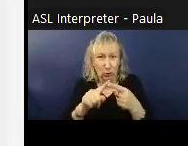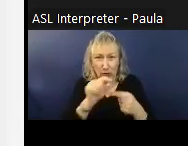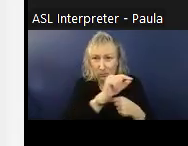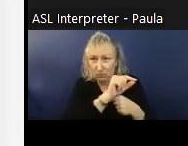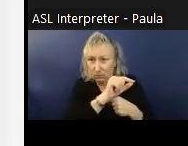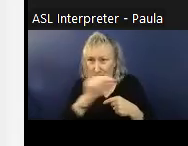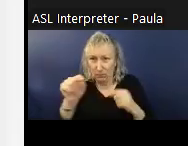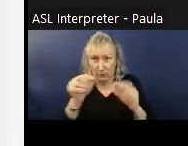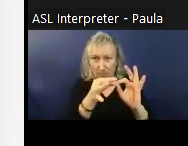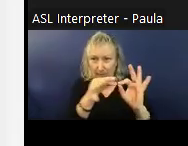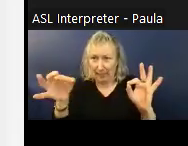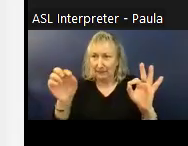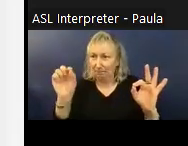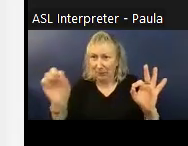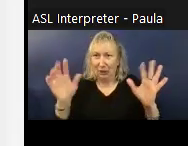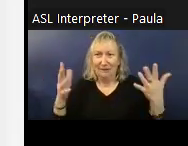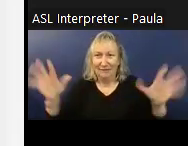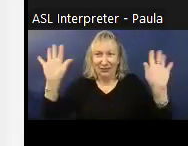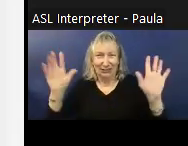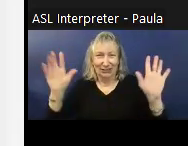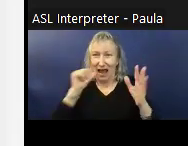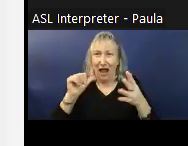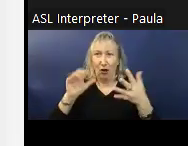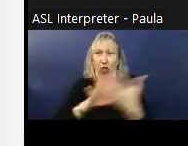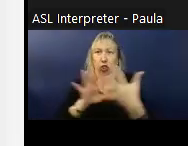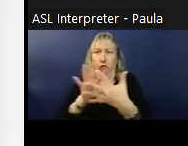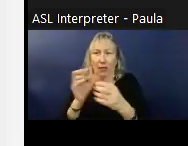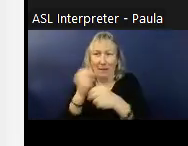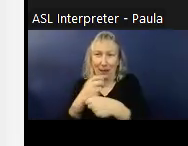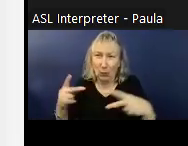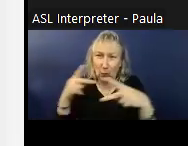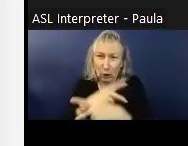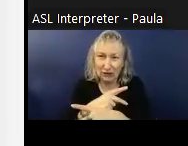But just to note that the existing rule does say when their presence in this